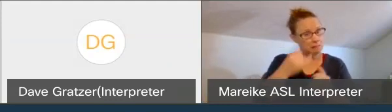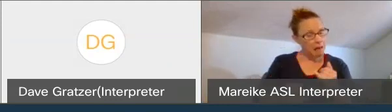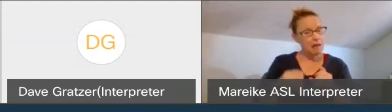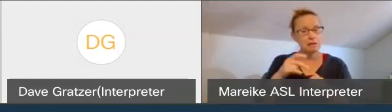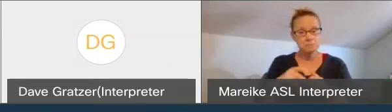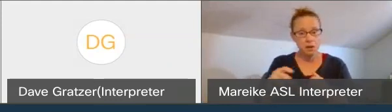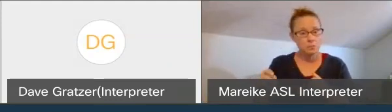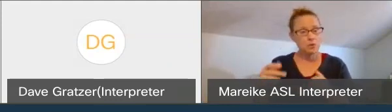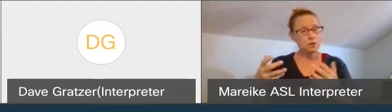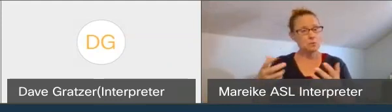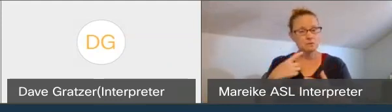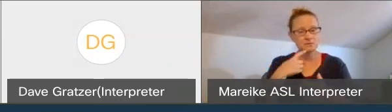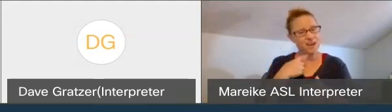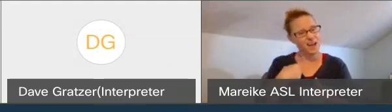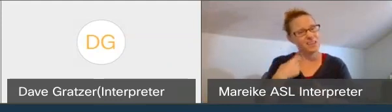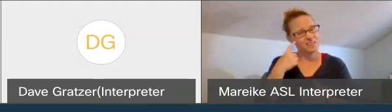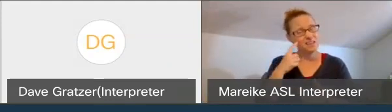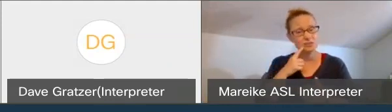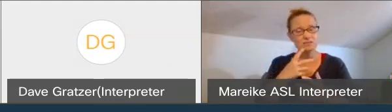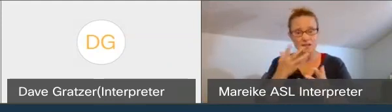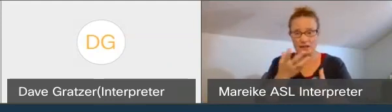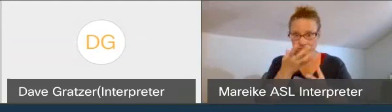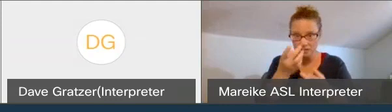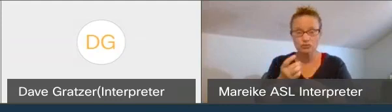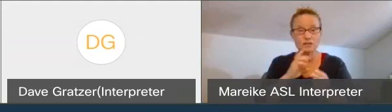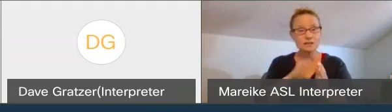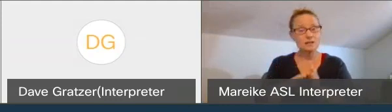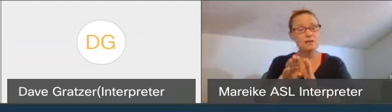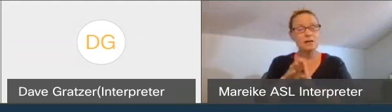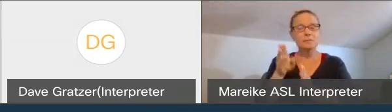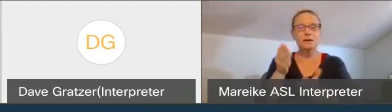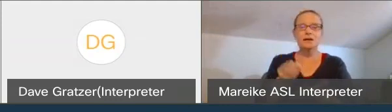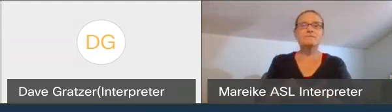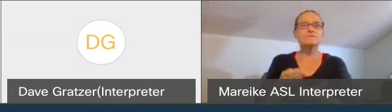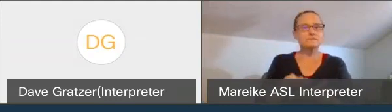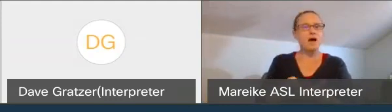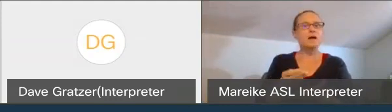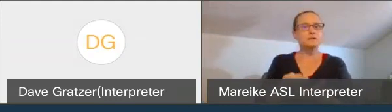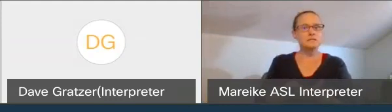you know, I think that there's real interest in-- in developing funding solutions for these over the long haul.